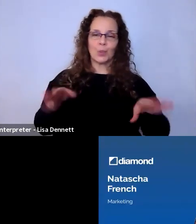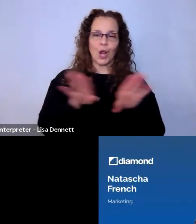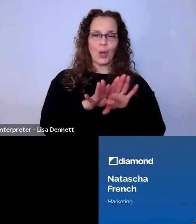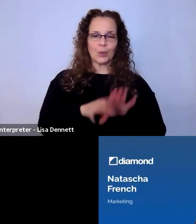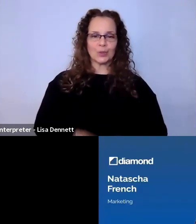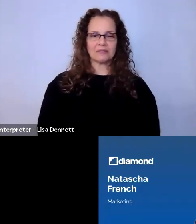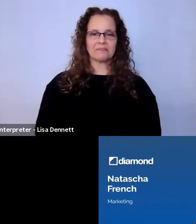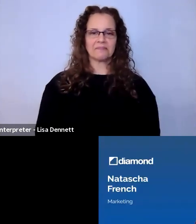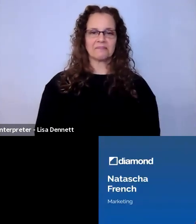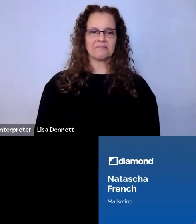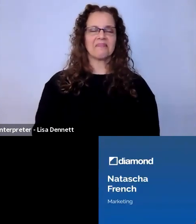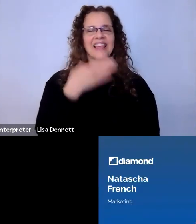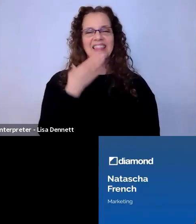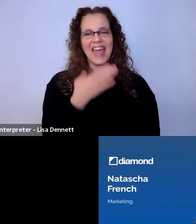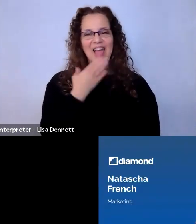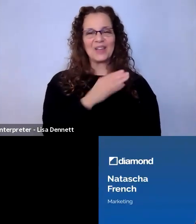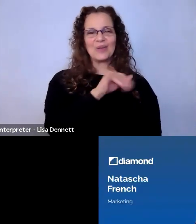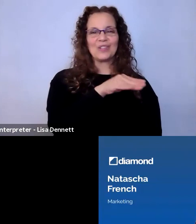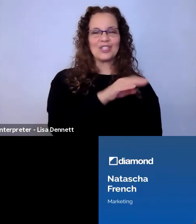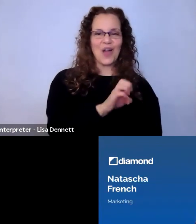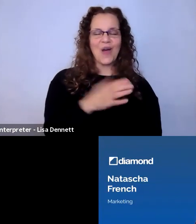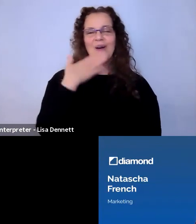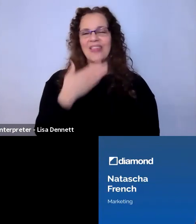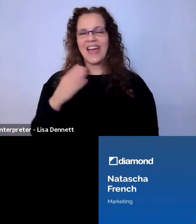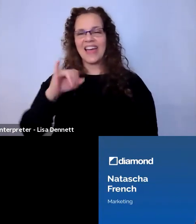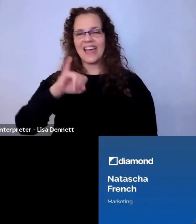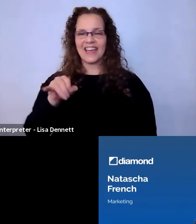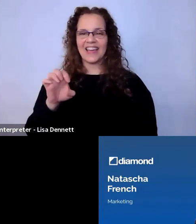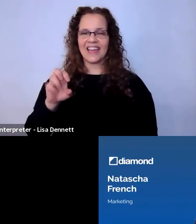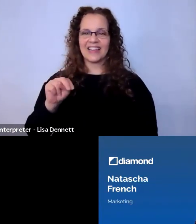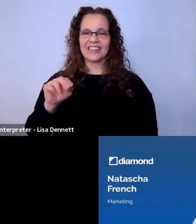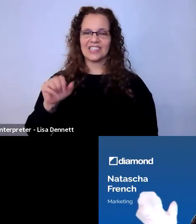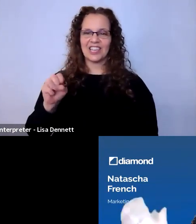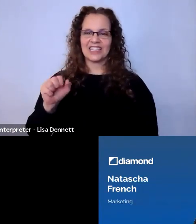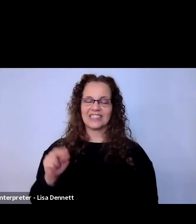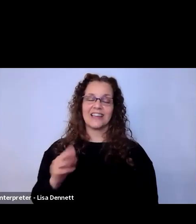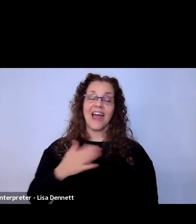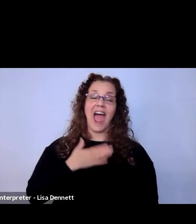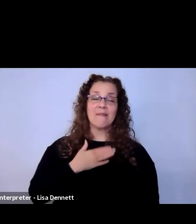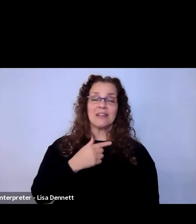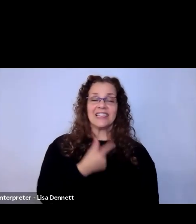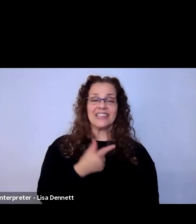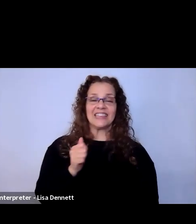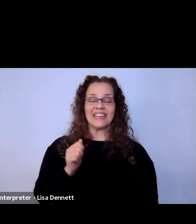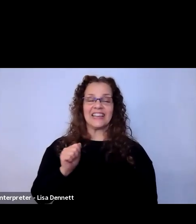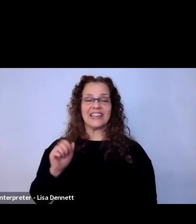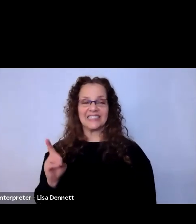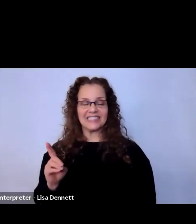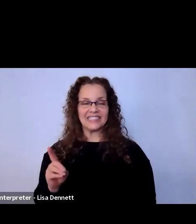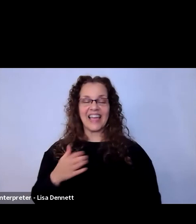Natascha French: Thank you, Jonathan Thank you Joe and everyone happy. Global Accessibility Awareness Day and happy 10th anniversary, and we